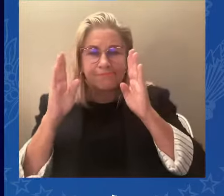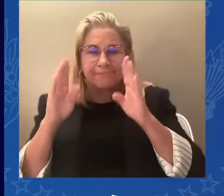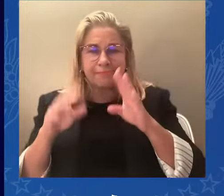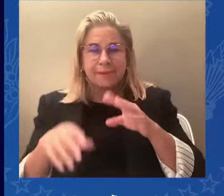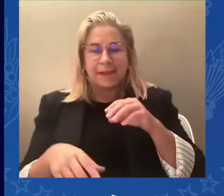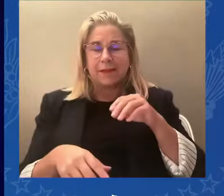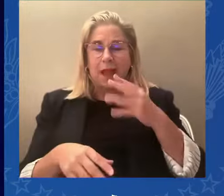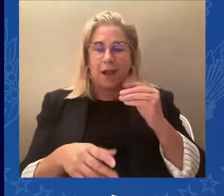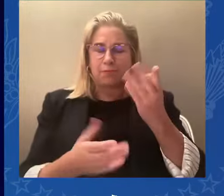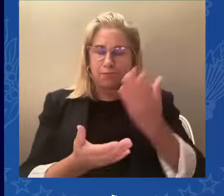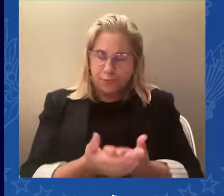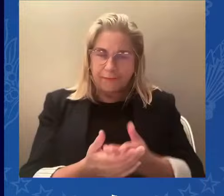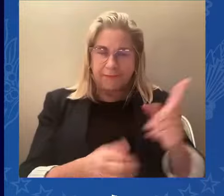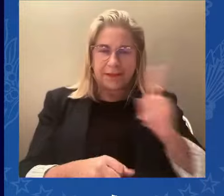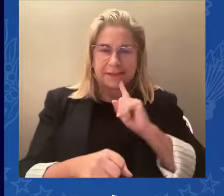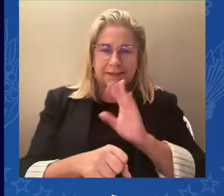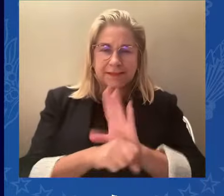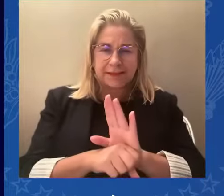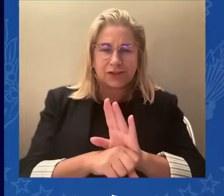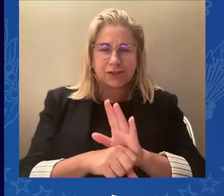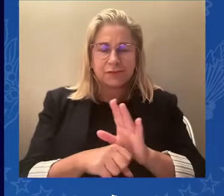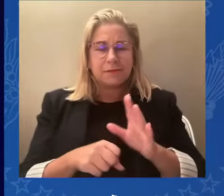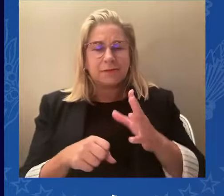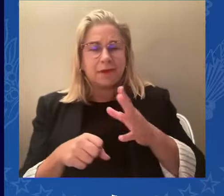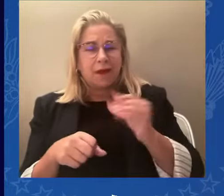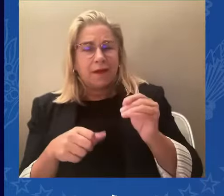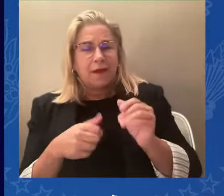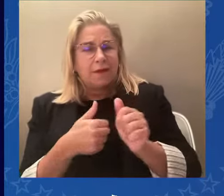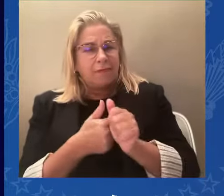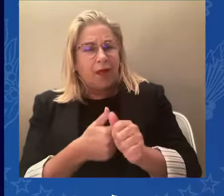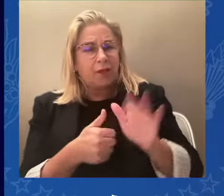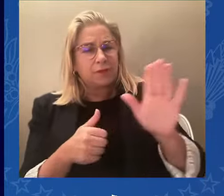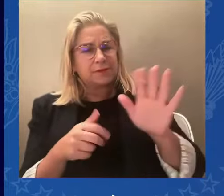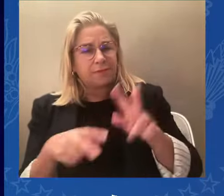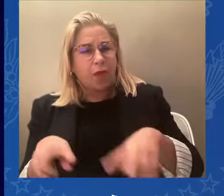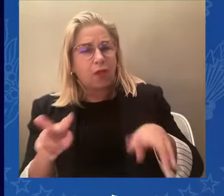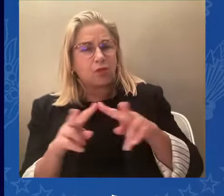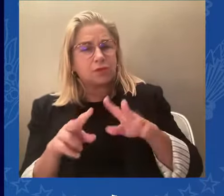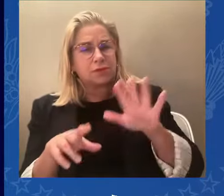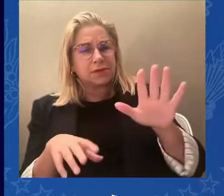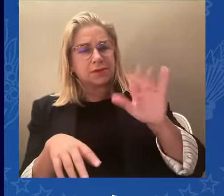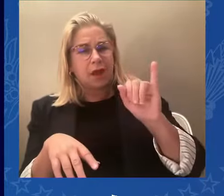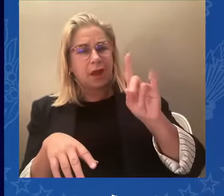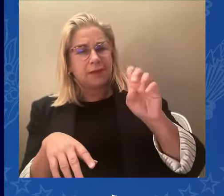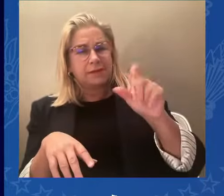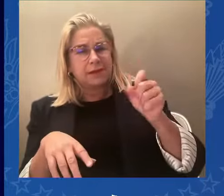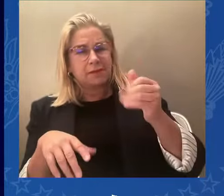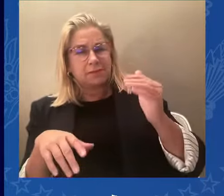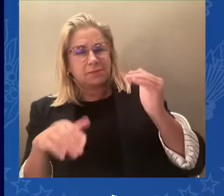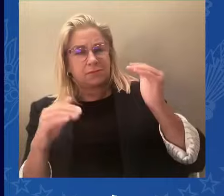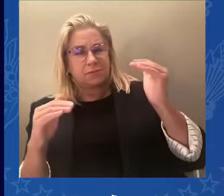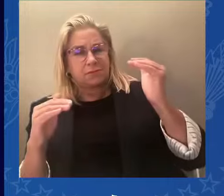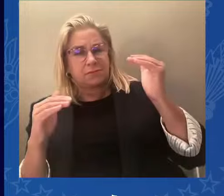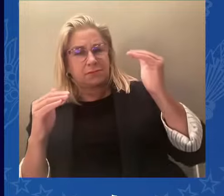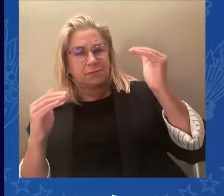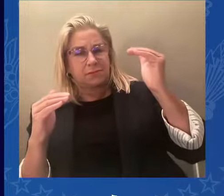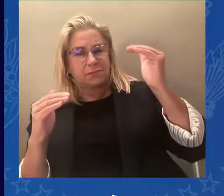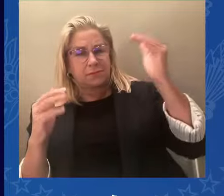not just his legislative achievements, but his lifelong dedication to justice and bestowed the Congressional Black Caucus his highest honor.